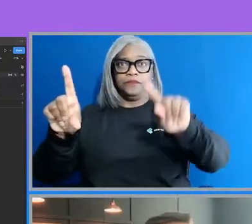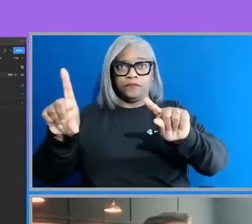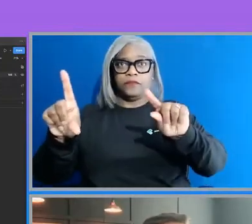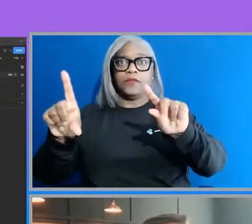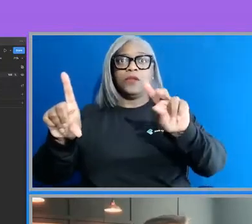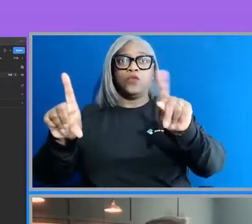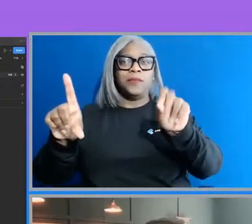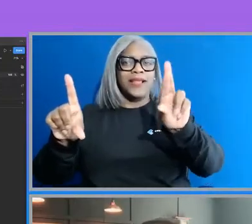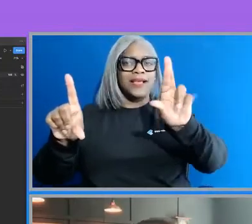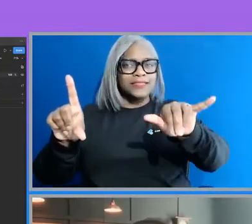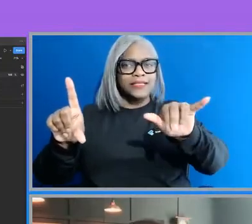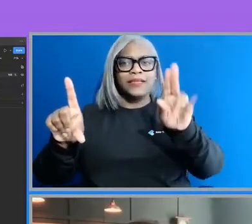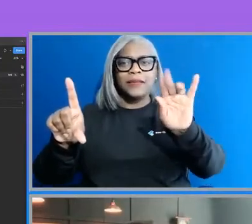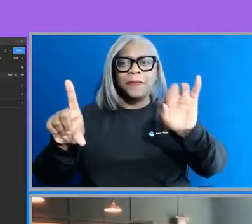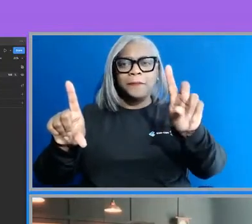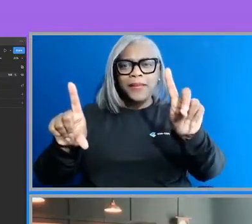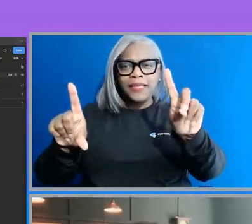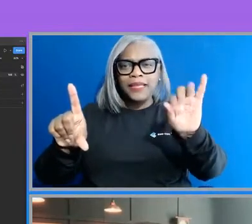luminosity of blend mode applied. The website is showing